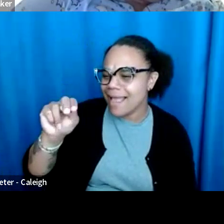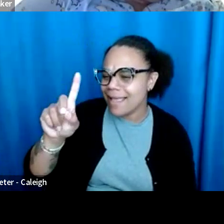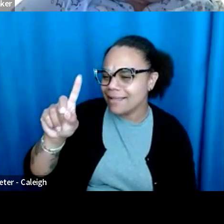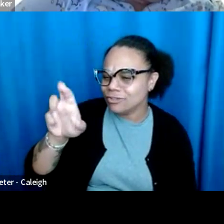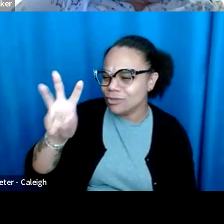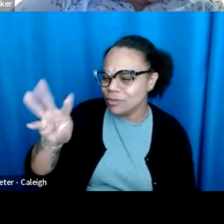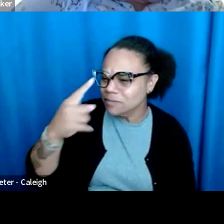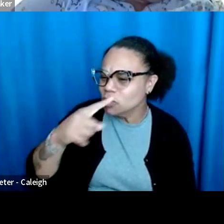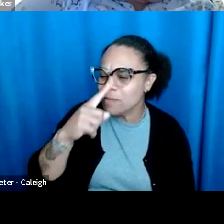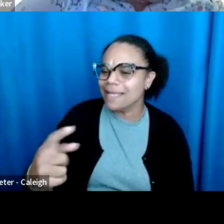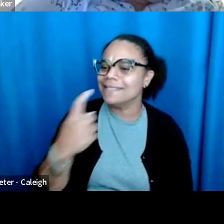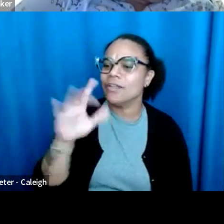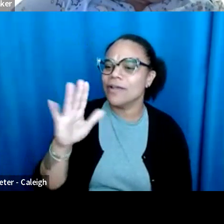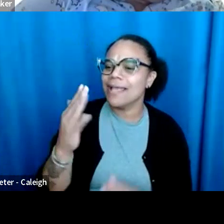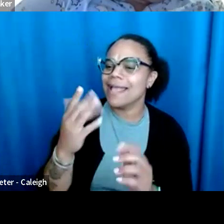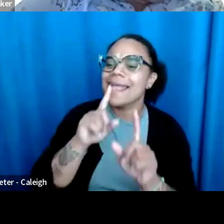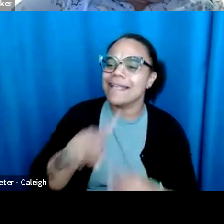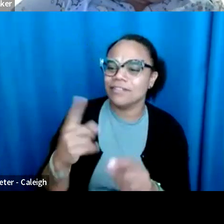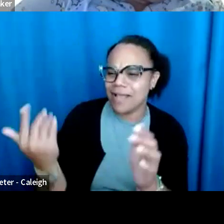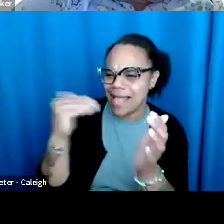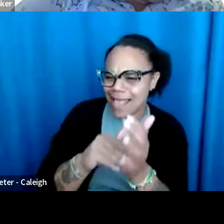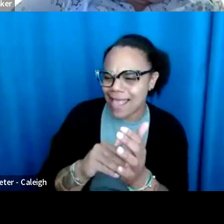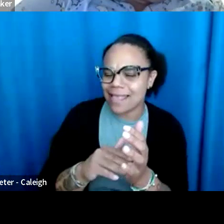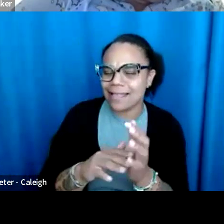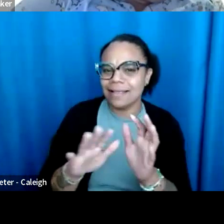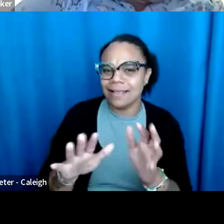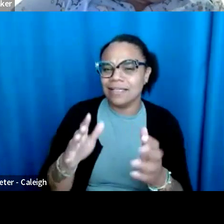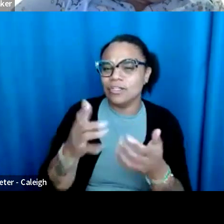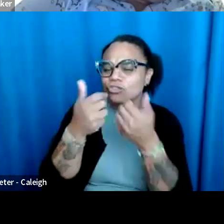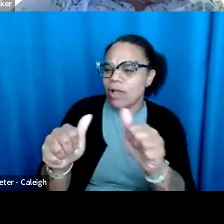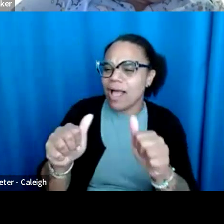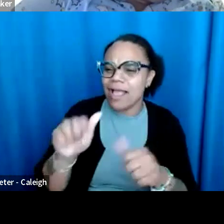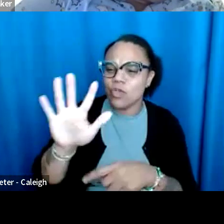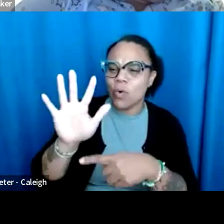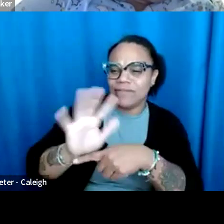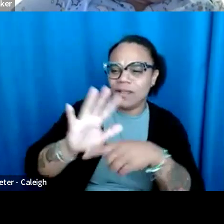and maybe turn off your video for one second, because... Or just try again.